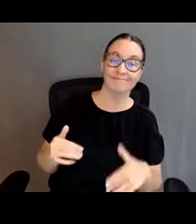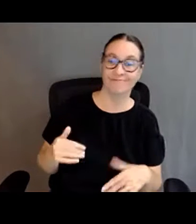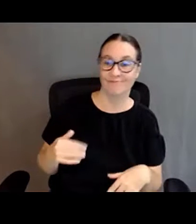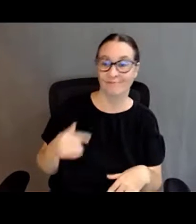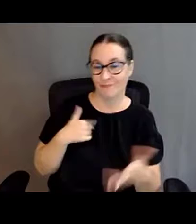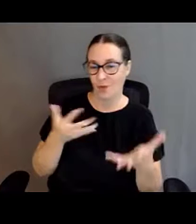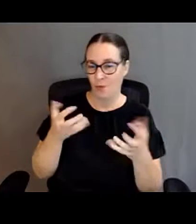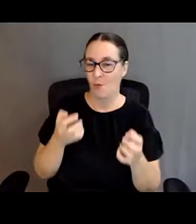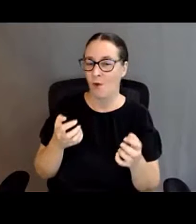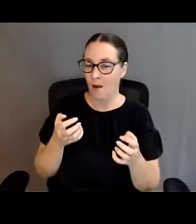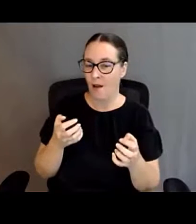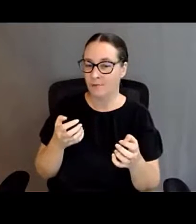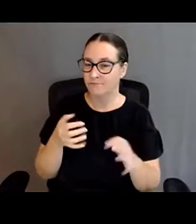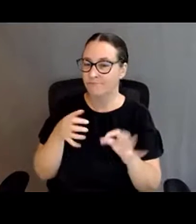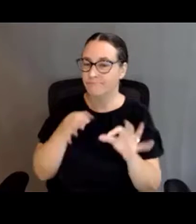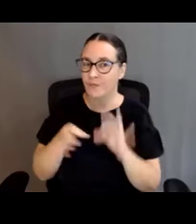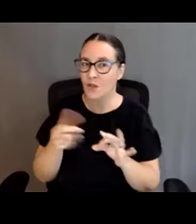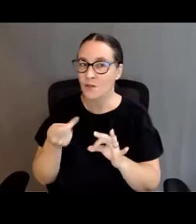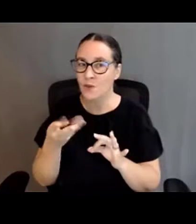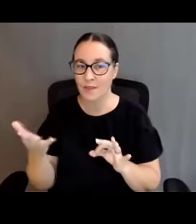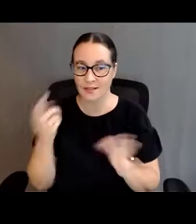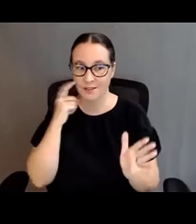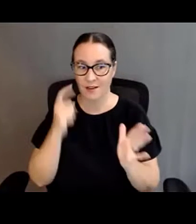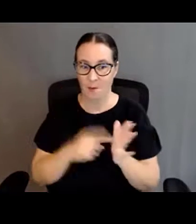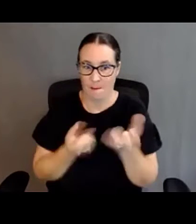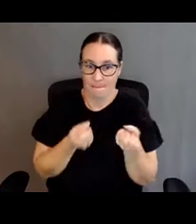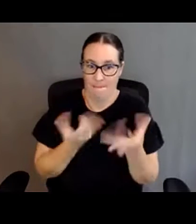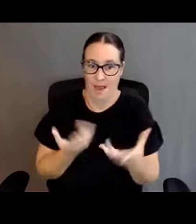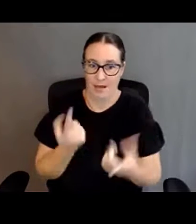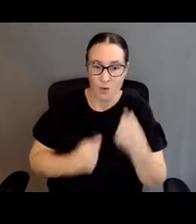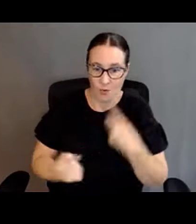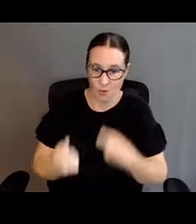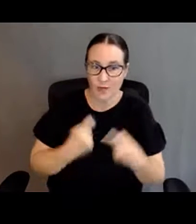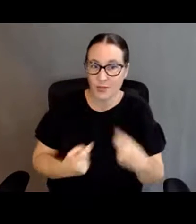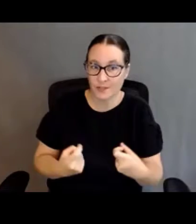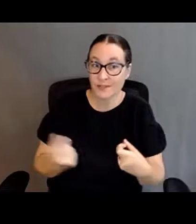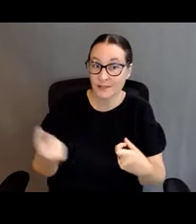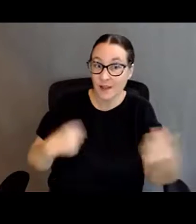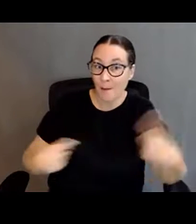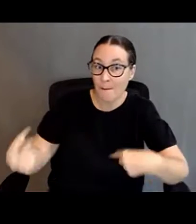Looks like we've got a lot of great questions coming in. Our team has been behind the scenes